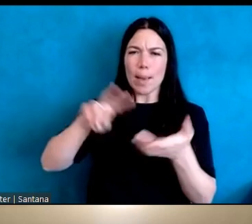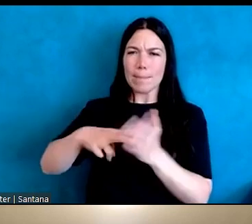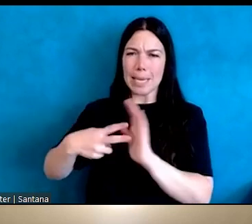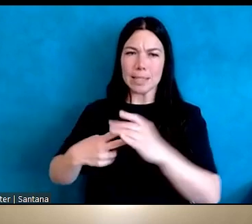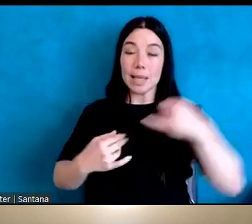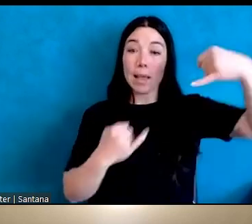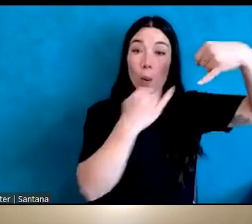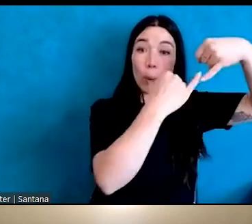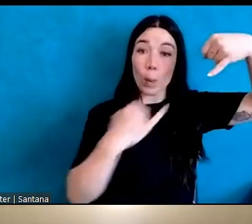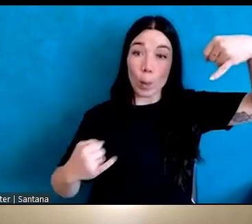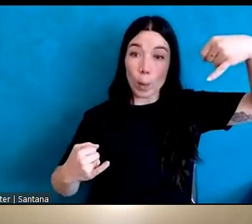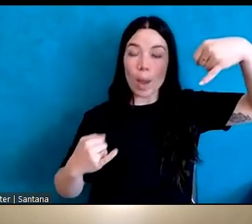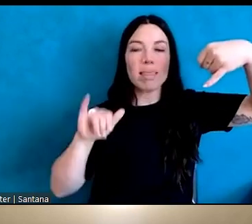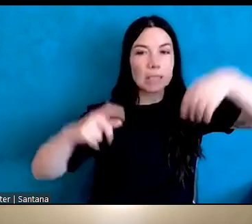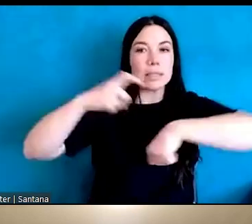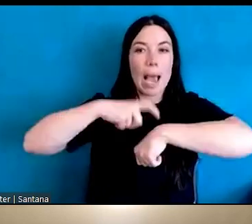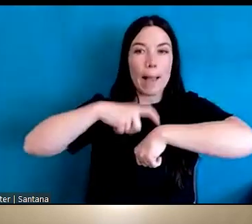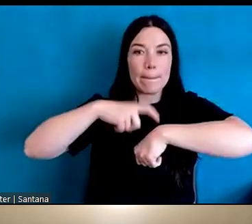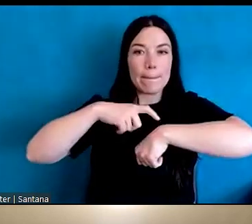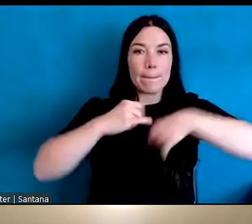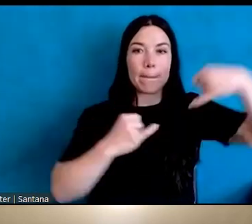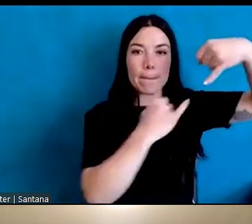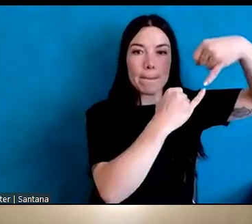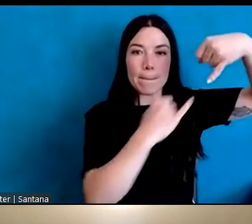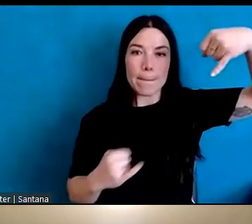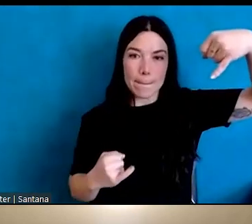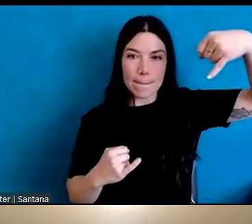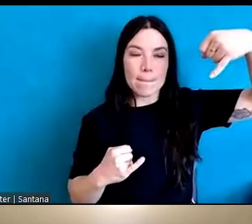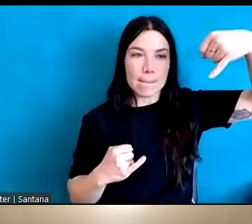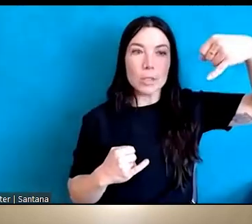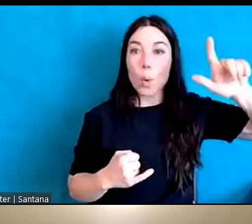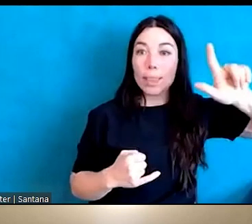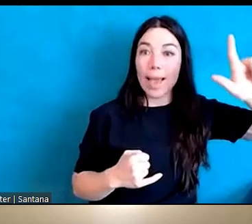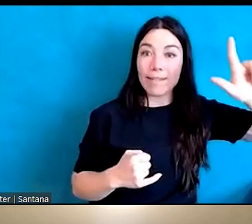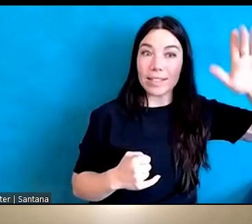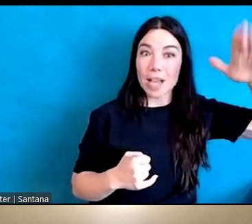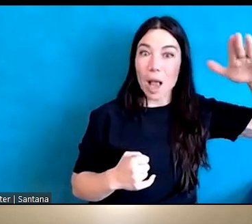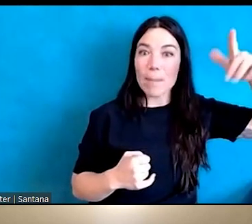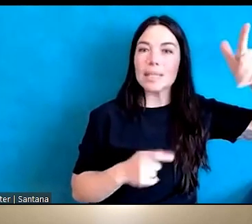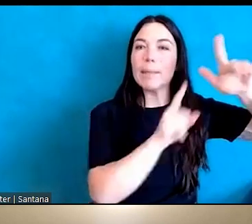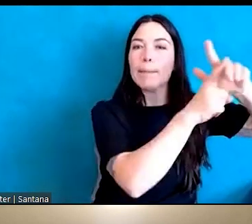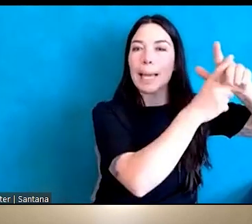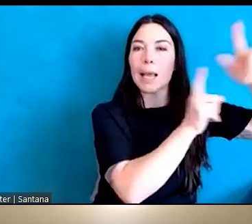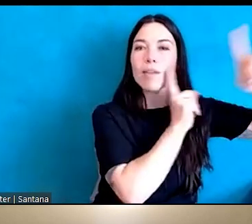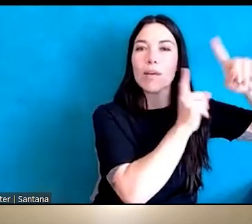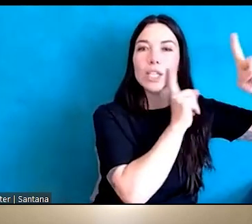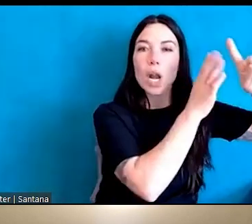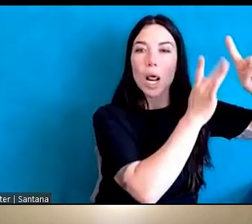So the top left is the beginning of the conversation, and the bottom right is the end of the conversation.